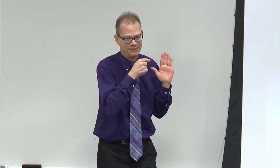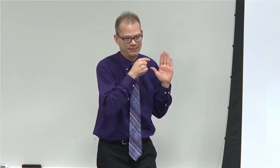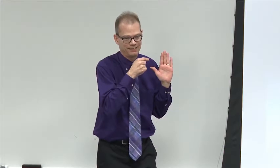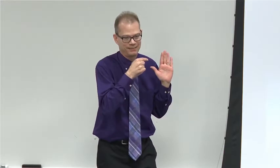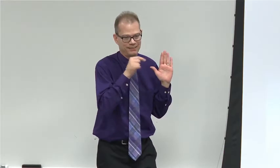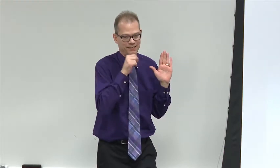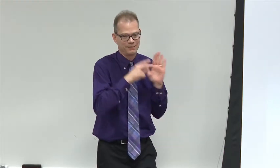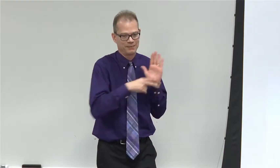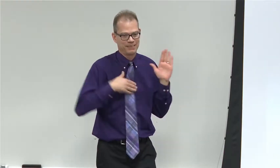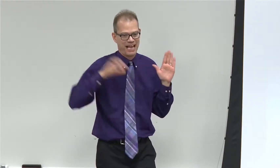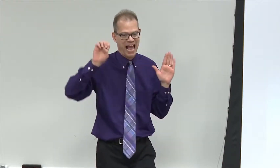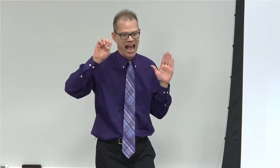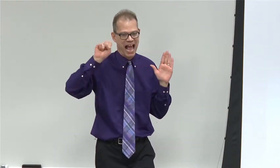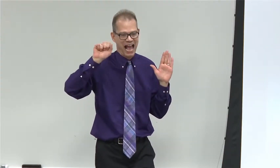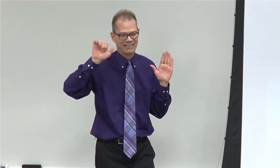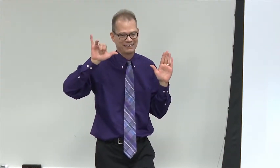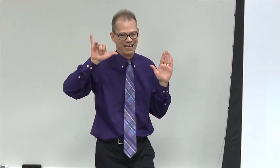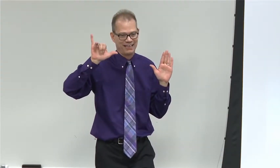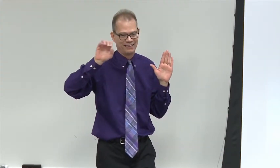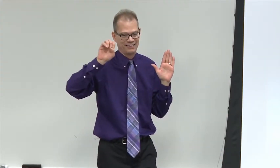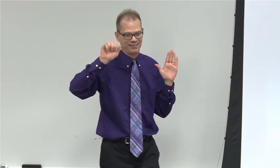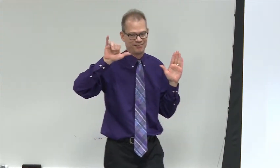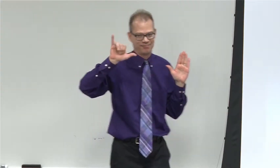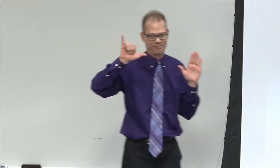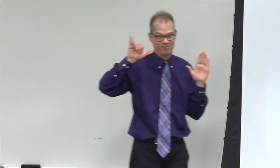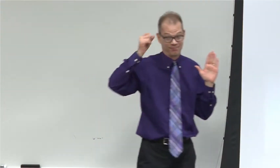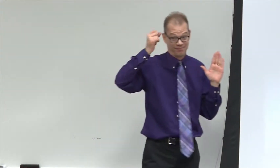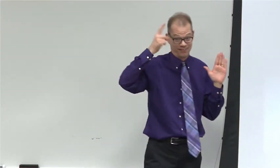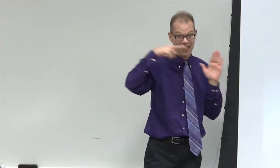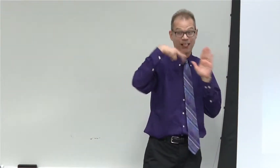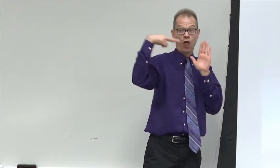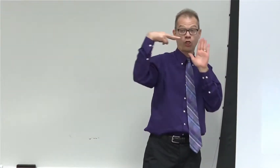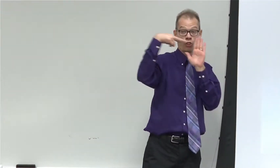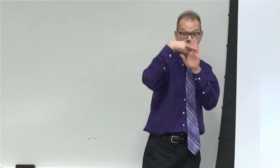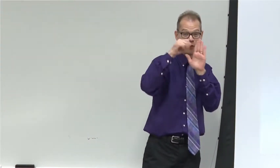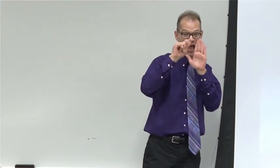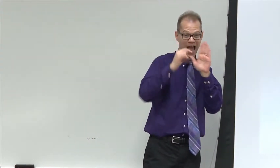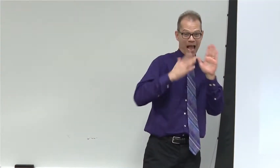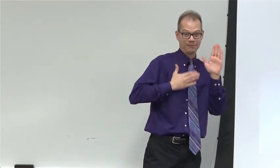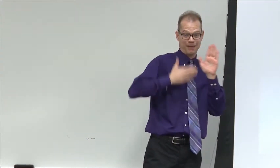because they didn't read my essay.